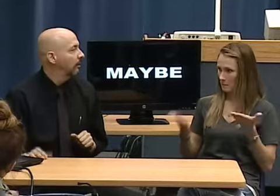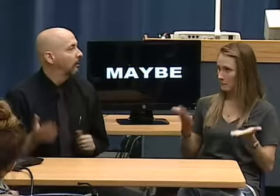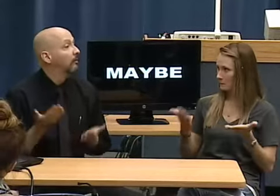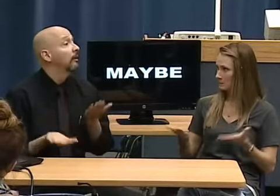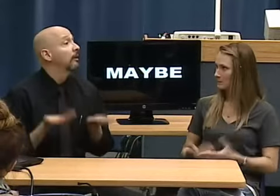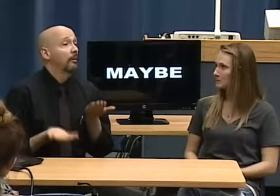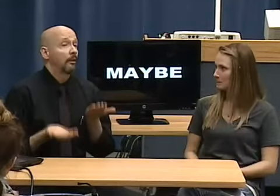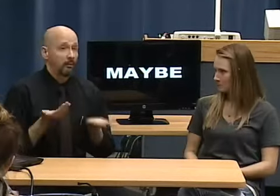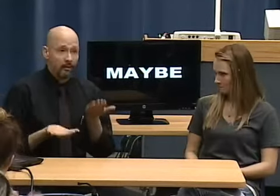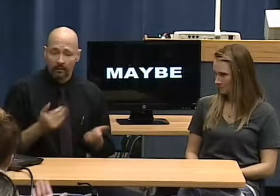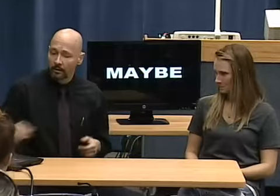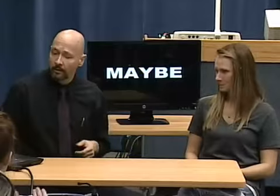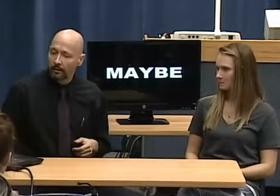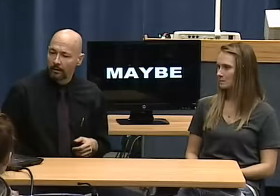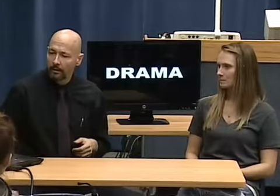Maybe.